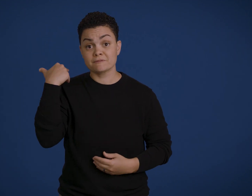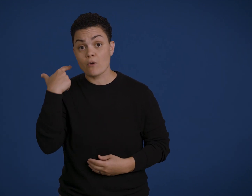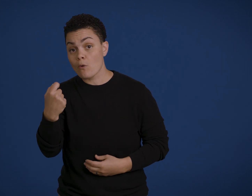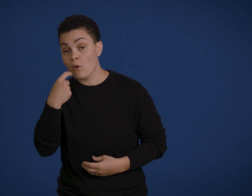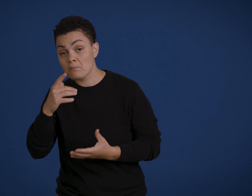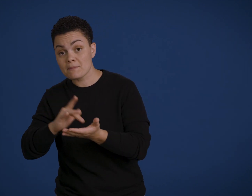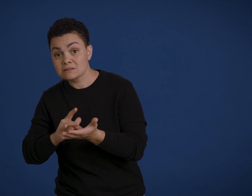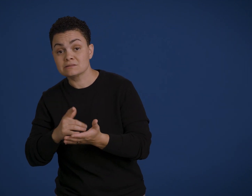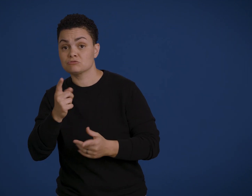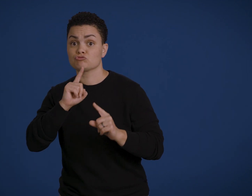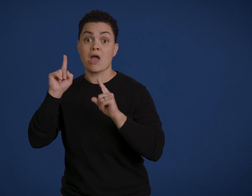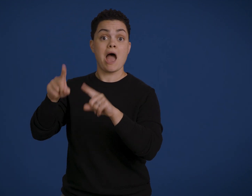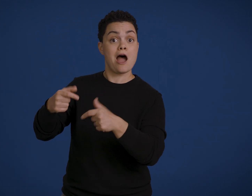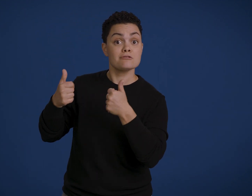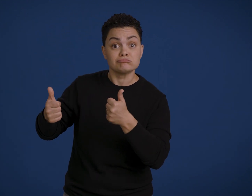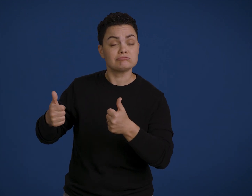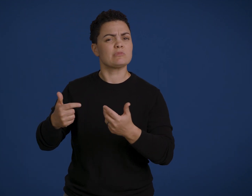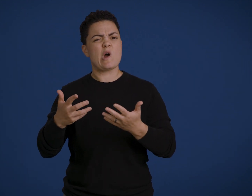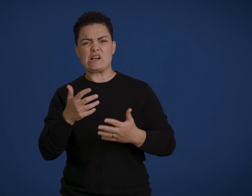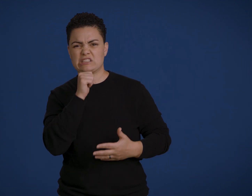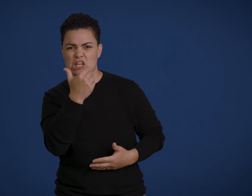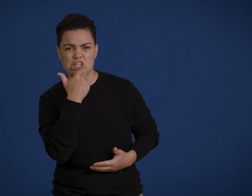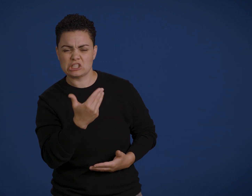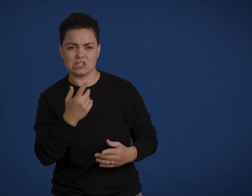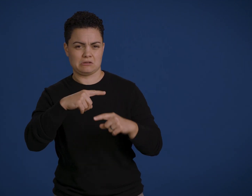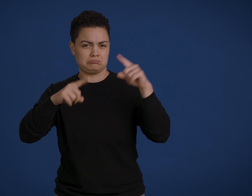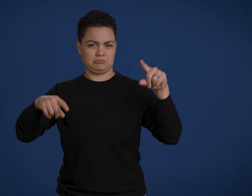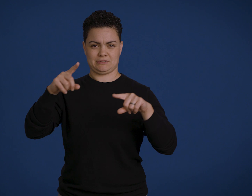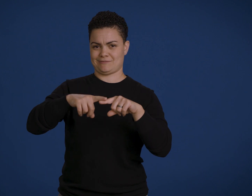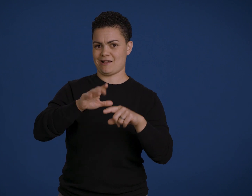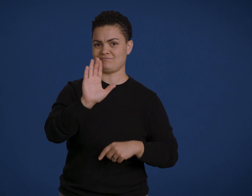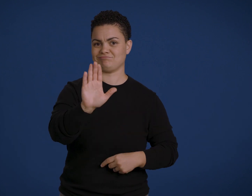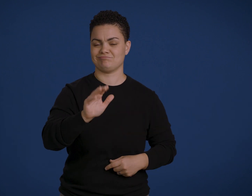medical history, and response to different medications.